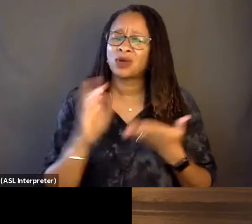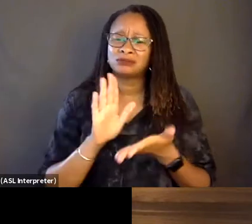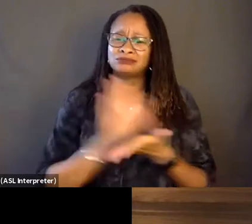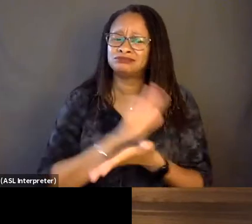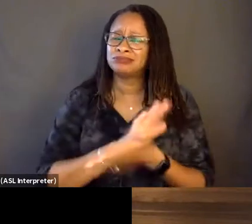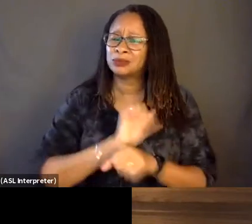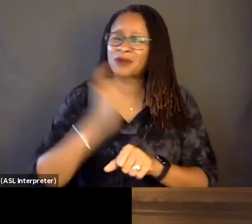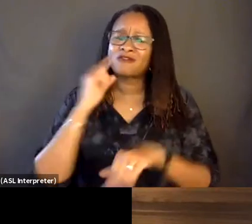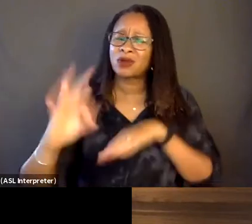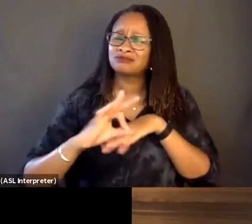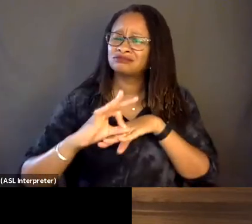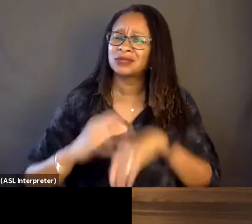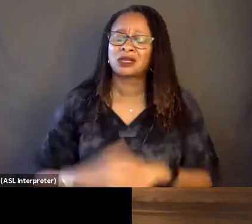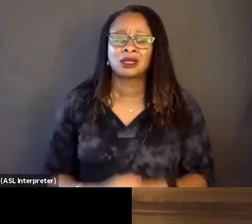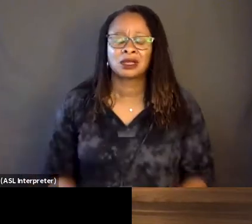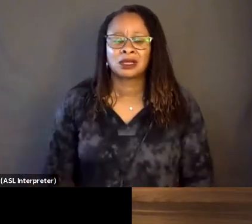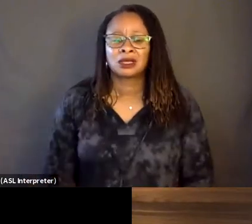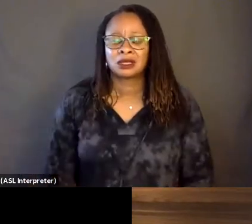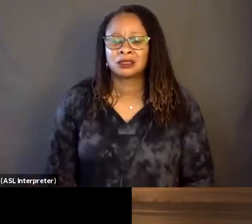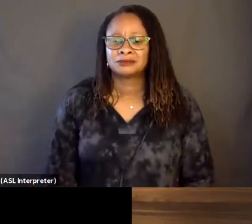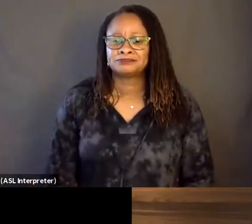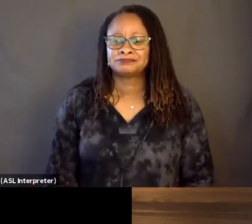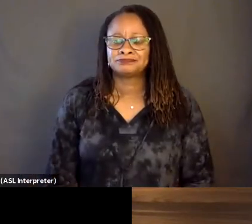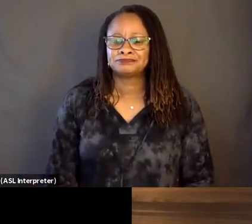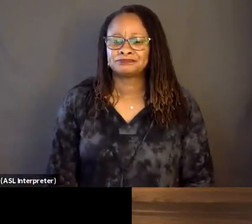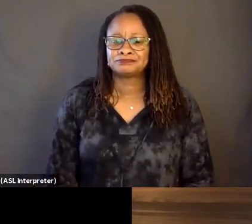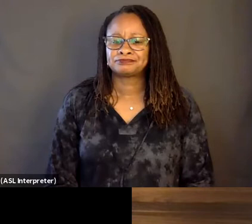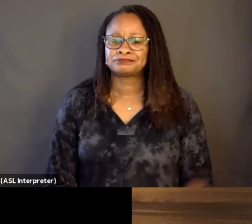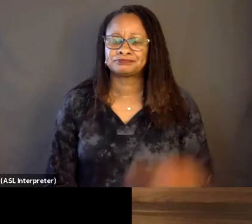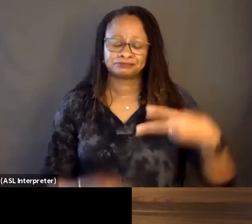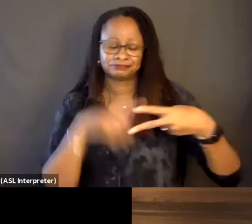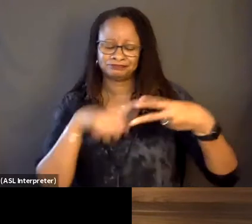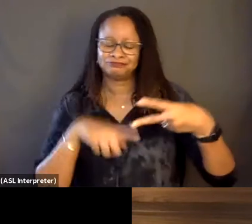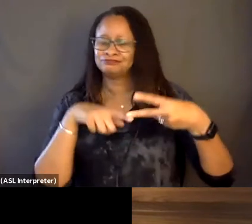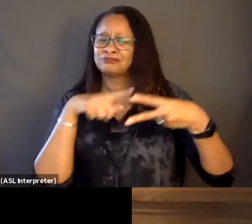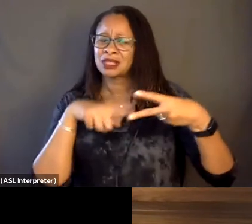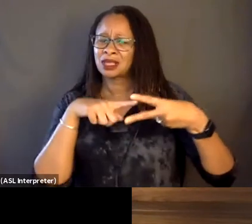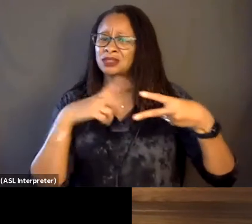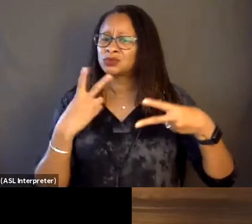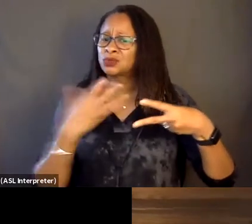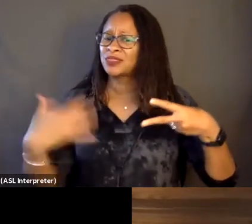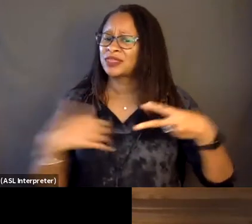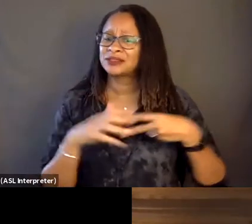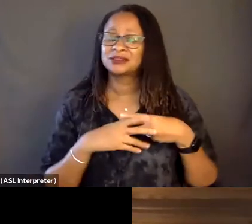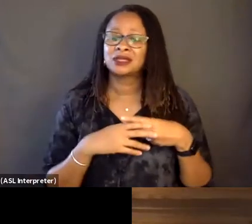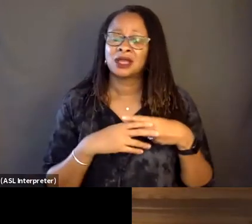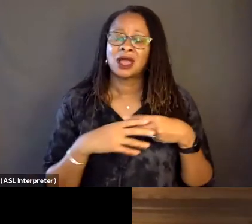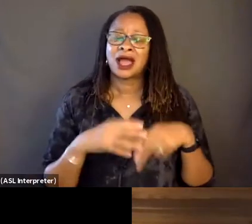And I don't get into the minutia of this in the film, in the construction.